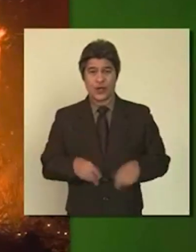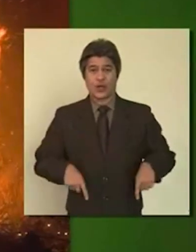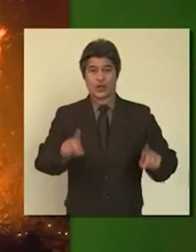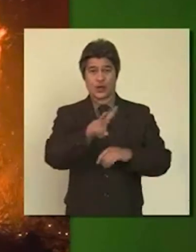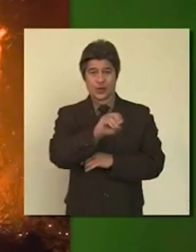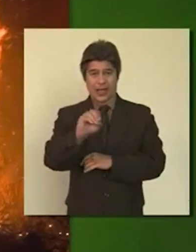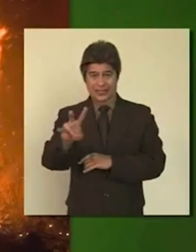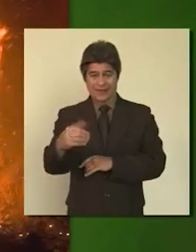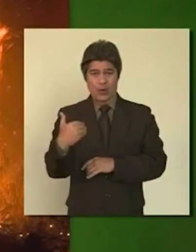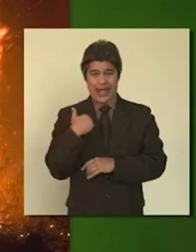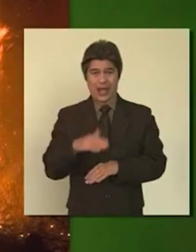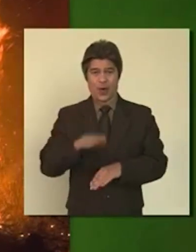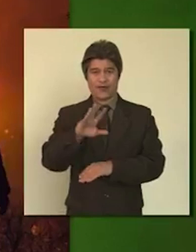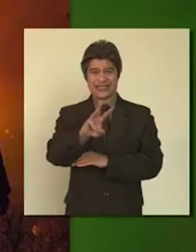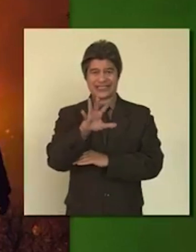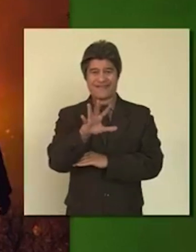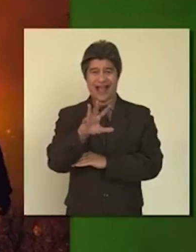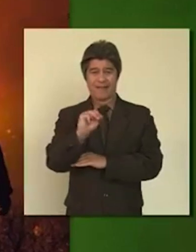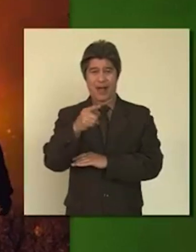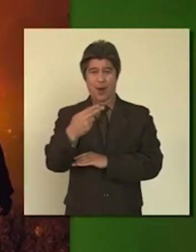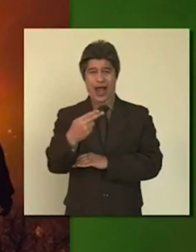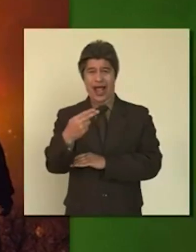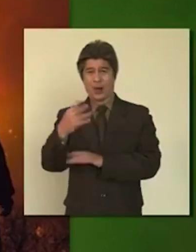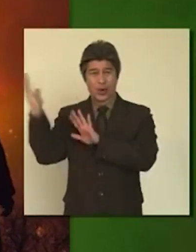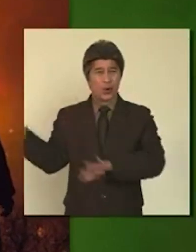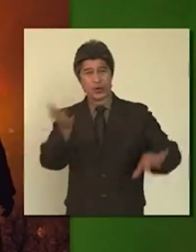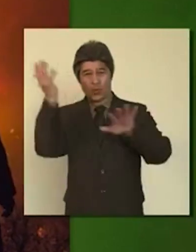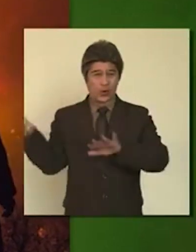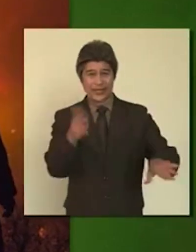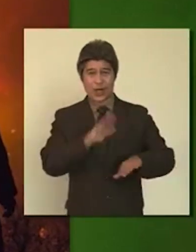In 2007, we had over 65 mile an hour winds that swept through our reservation,